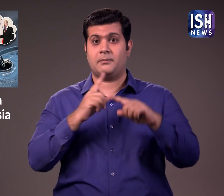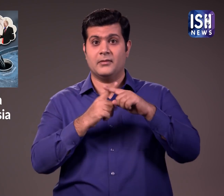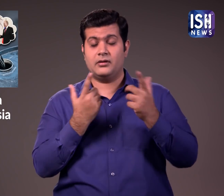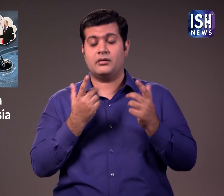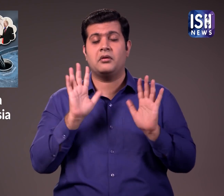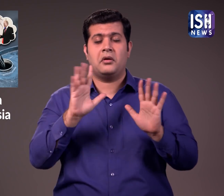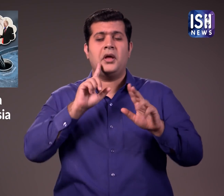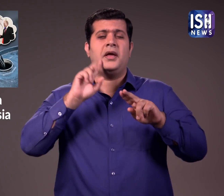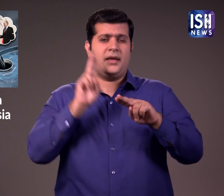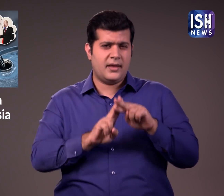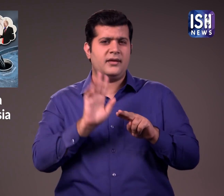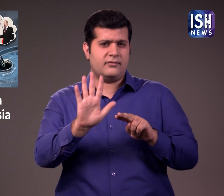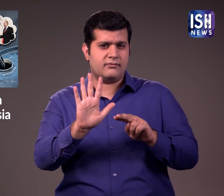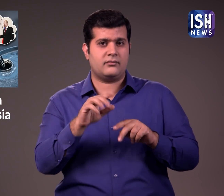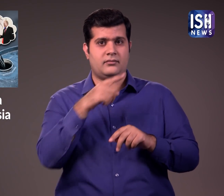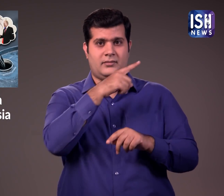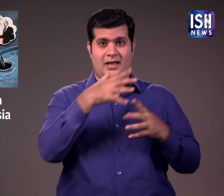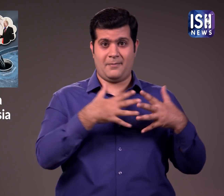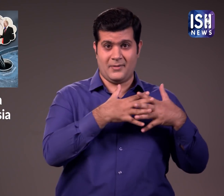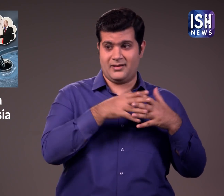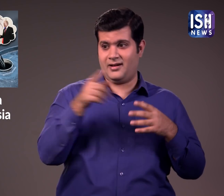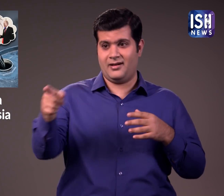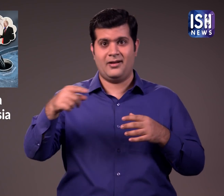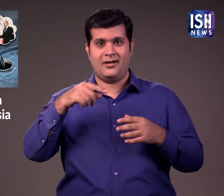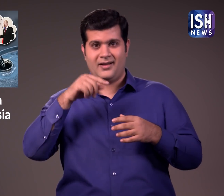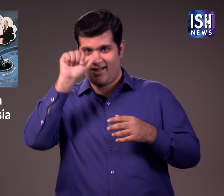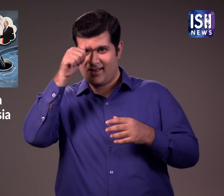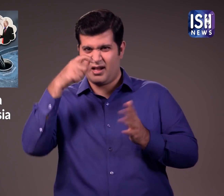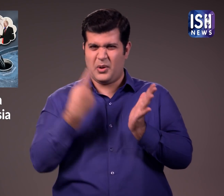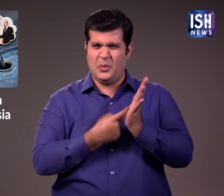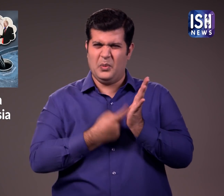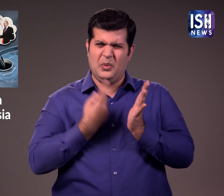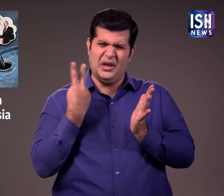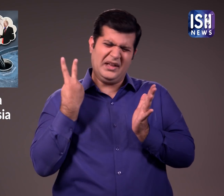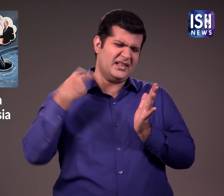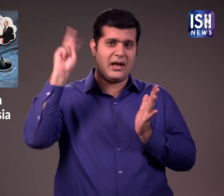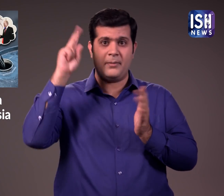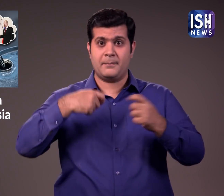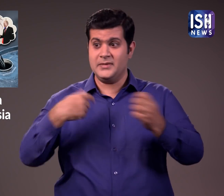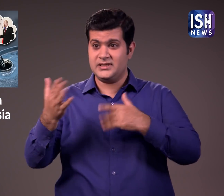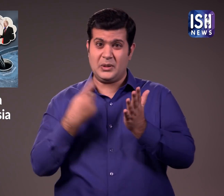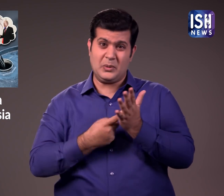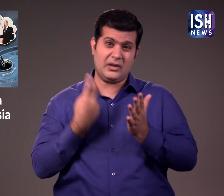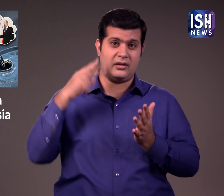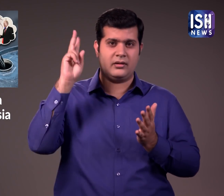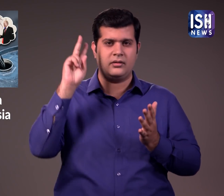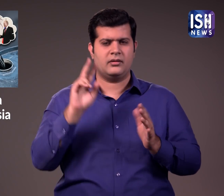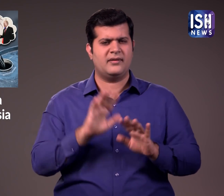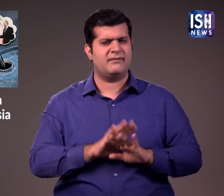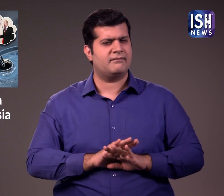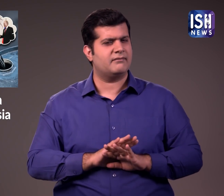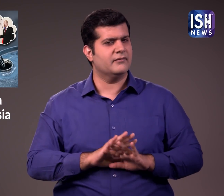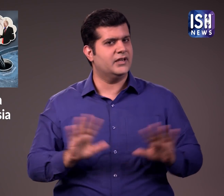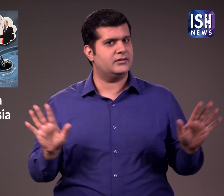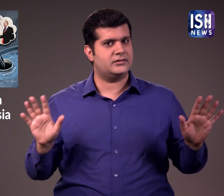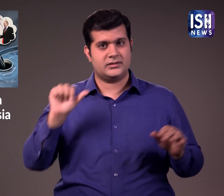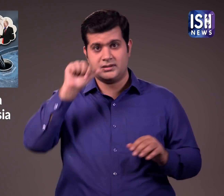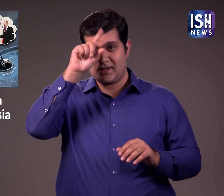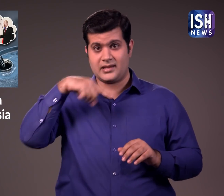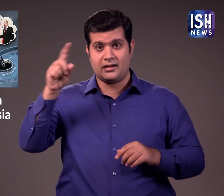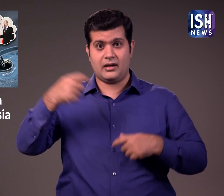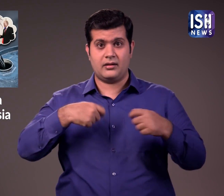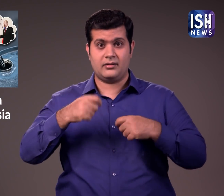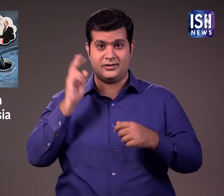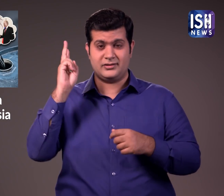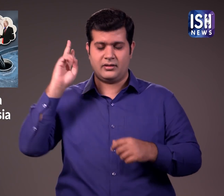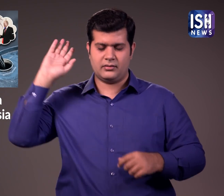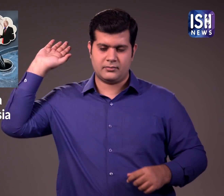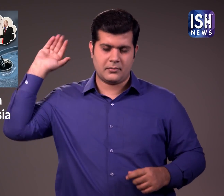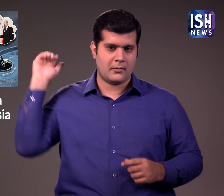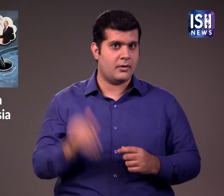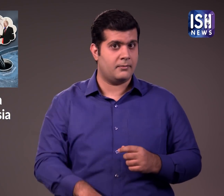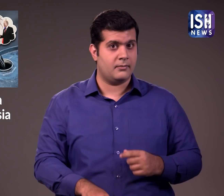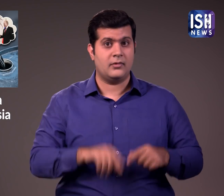If the US does impose sanction on India, it may lead to a huge crash in the stock market,